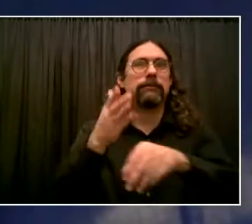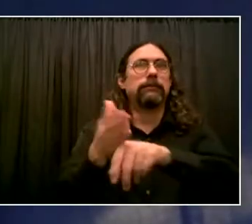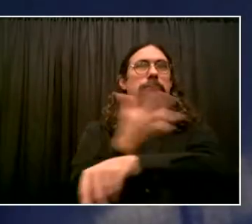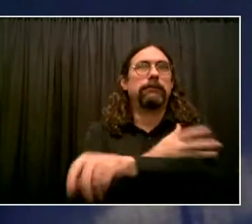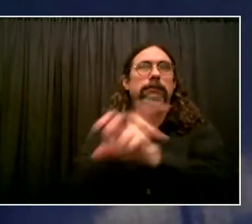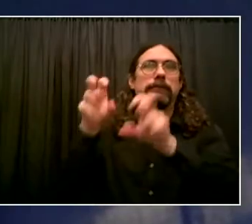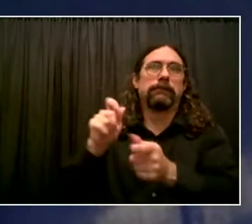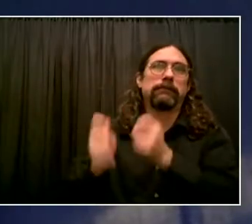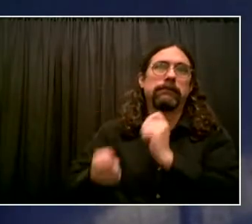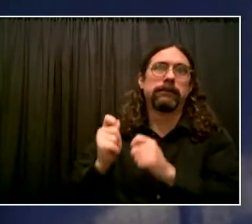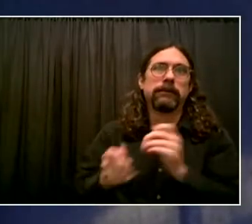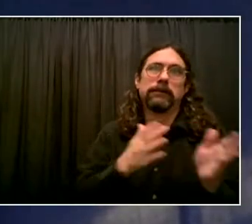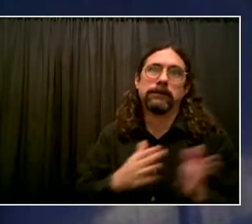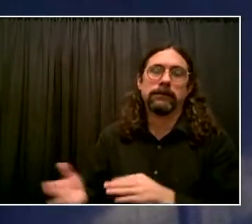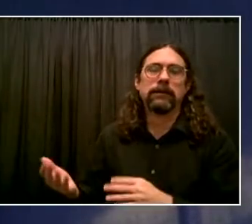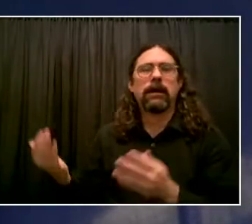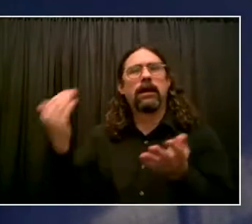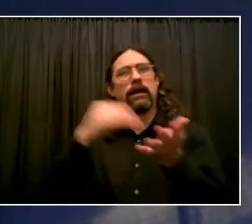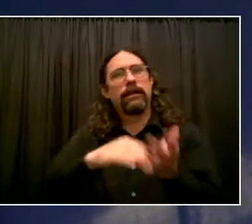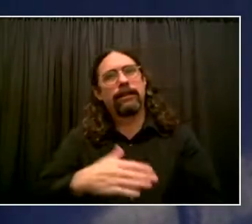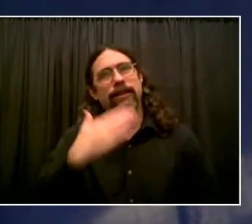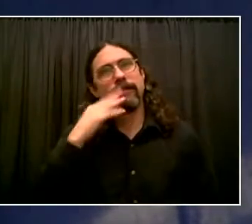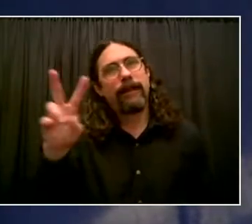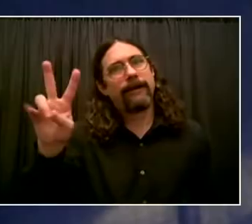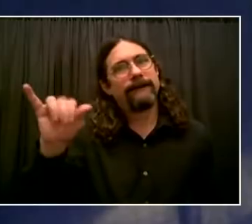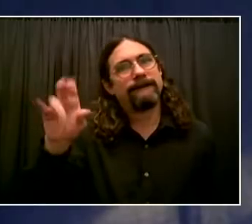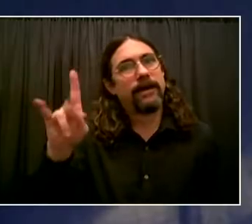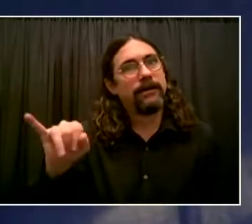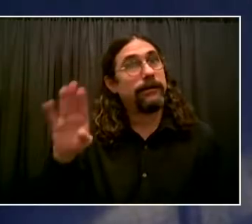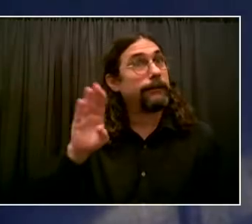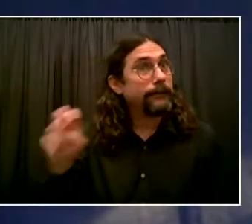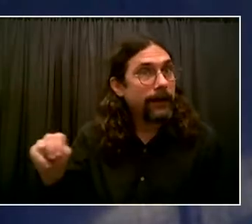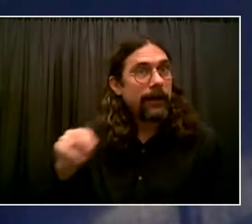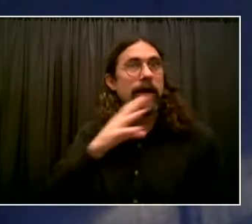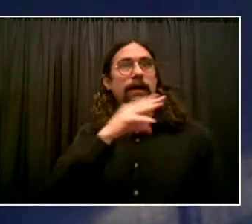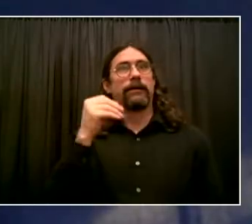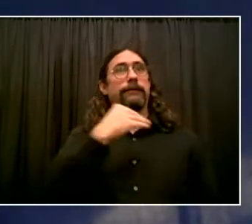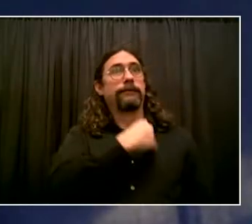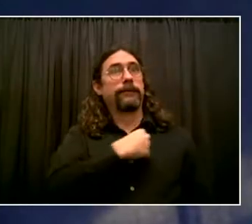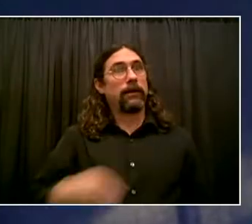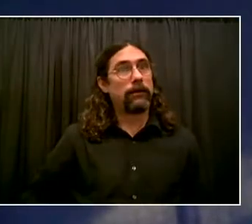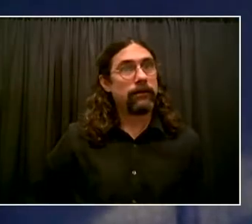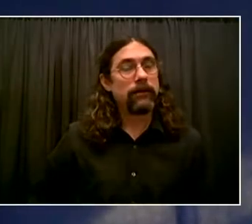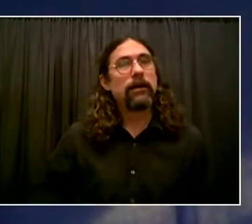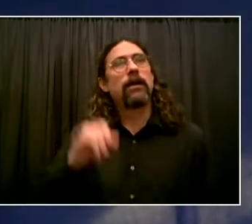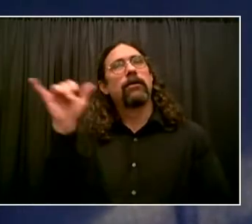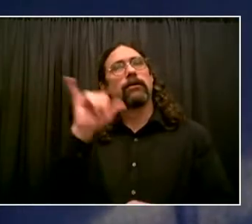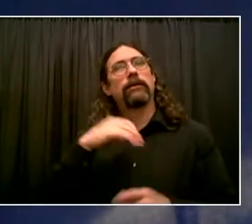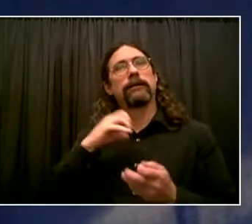HIS TEAMN AD THE DEPUTY MAYORS